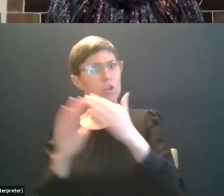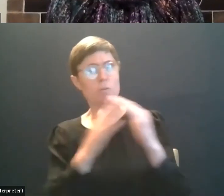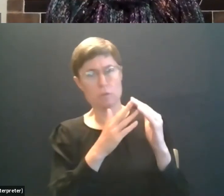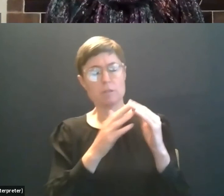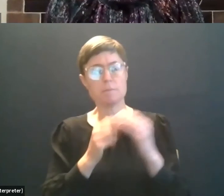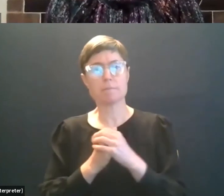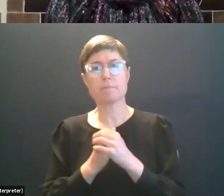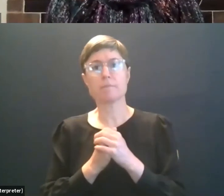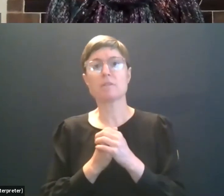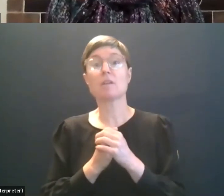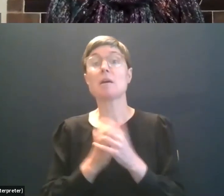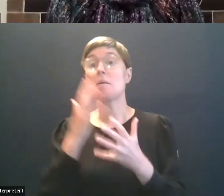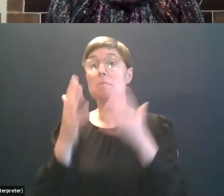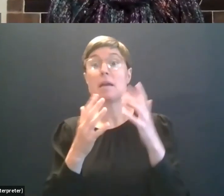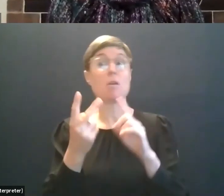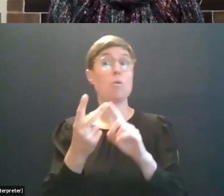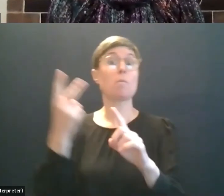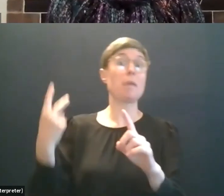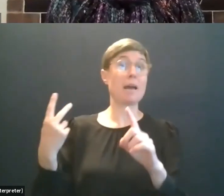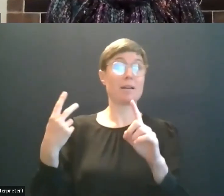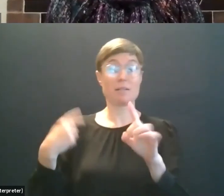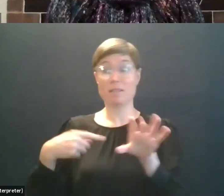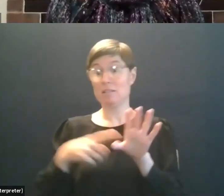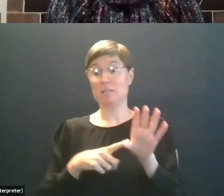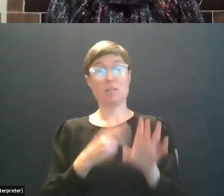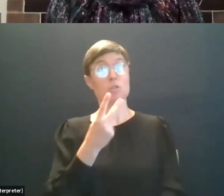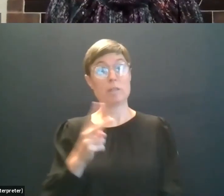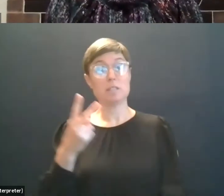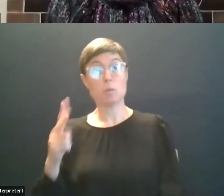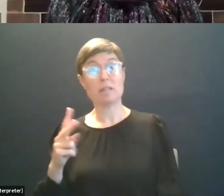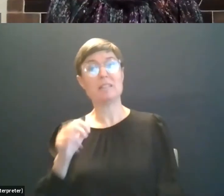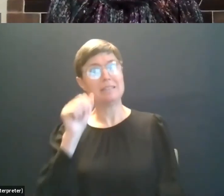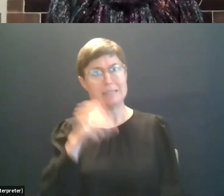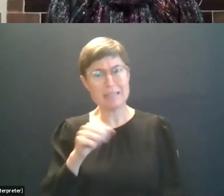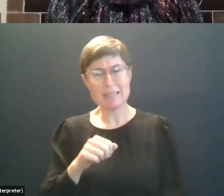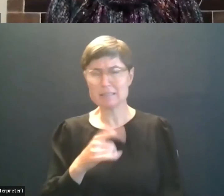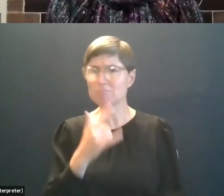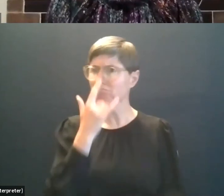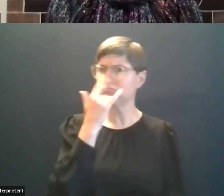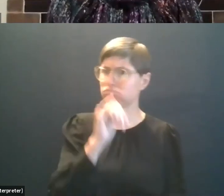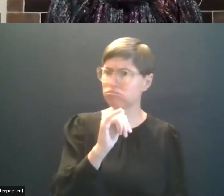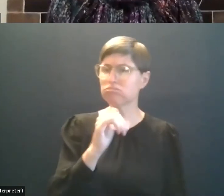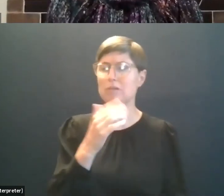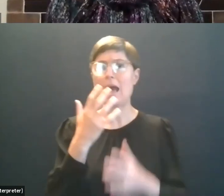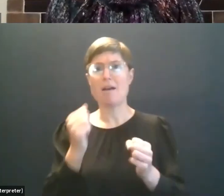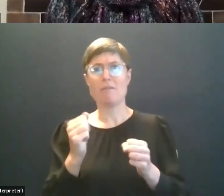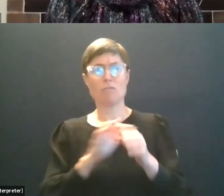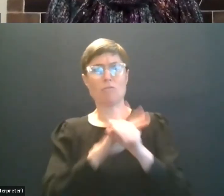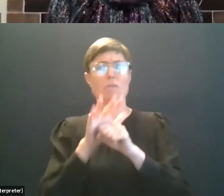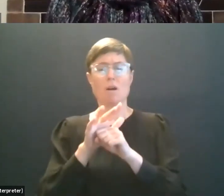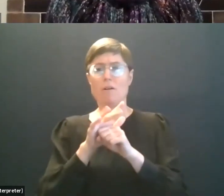look back on 2020 as a horrible time with loss of life around the world, with illness,